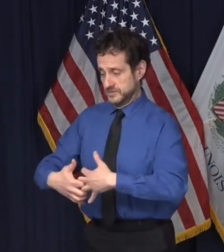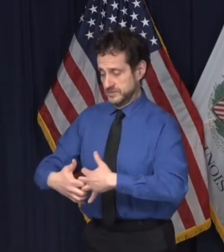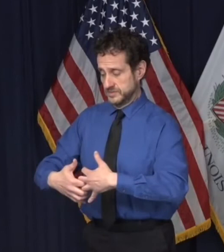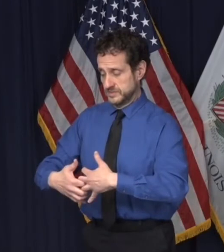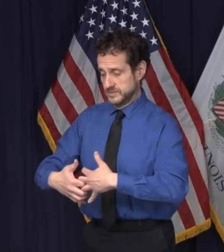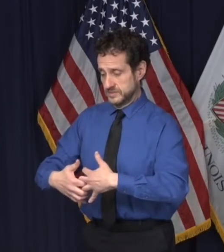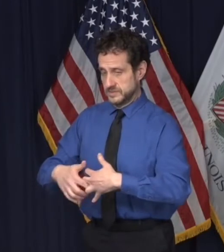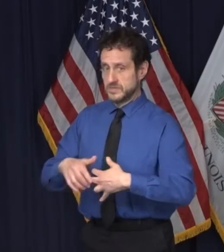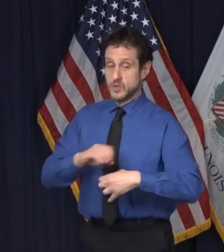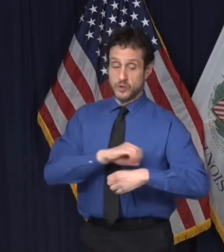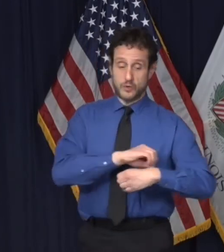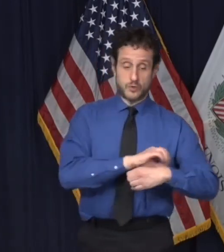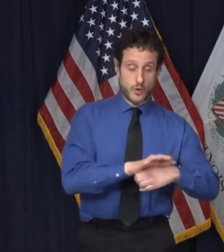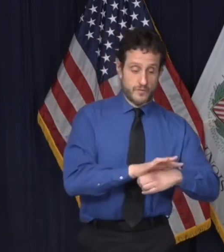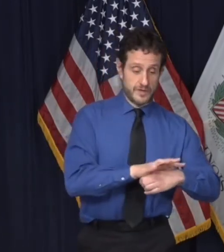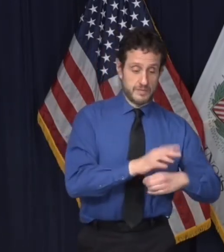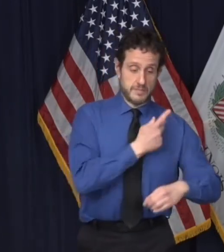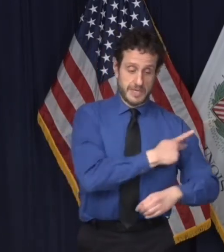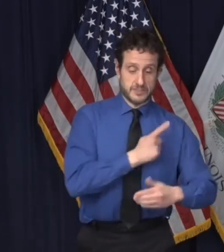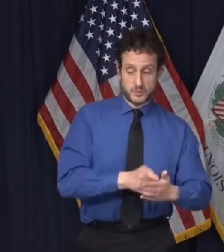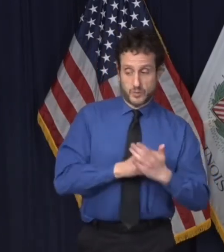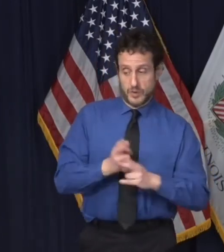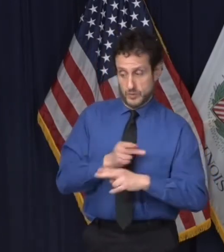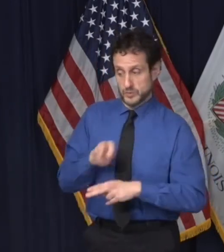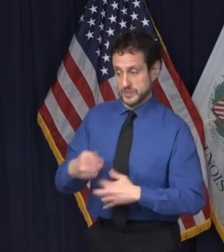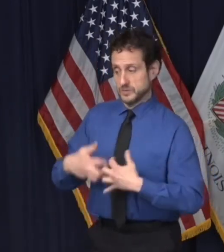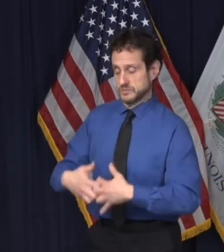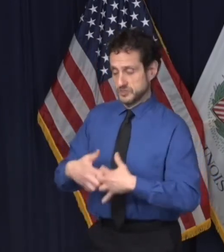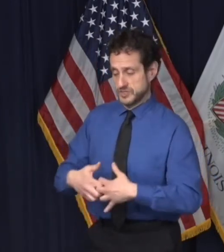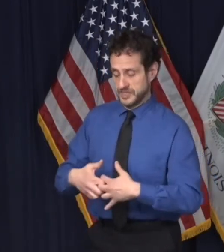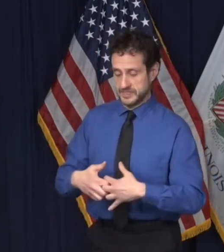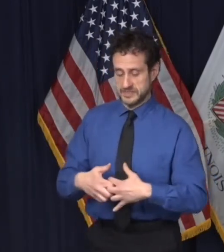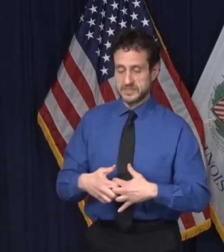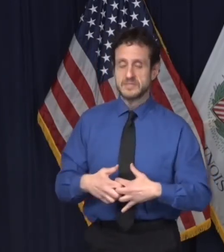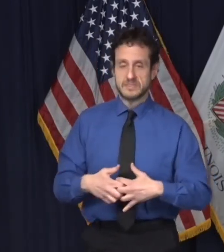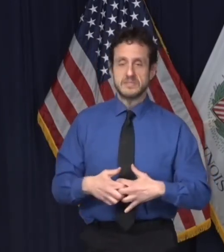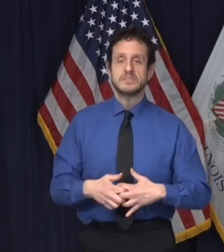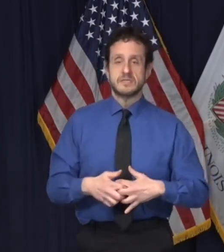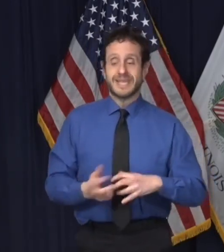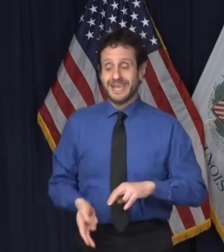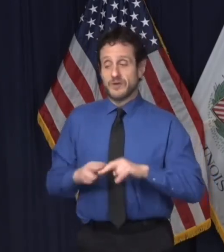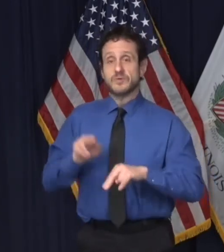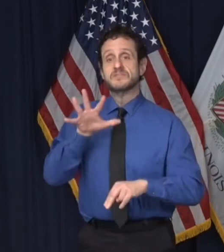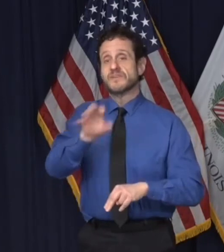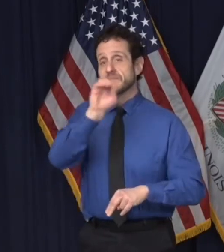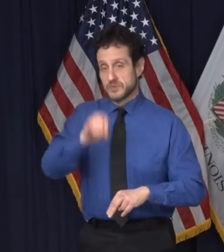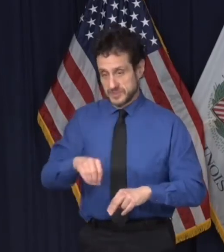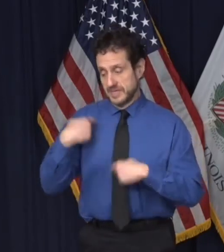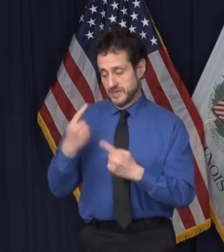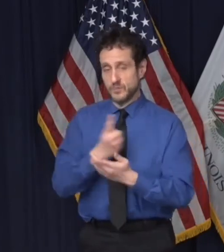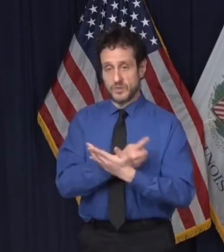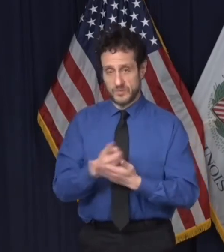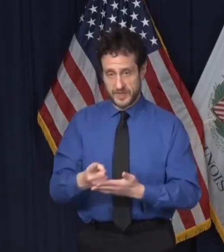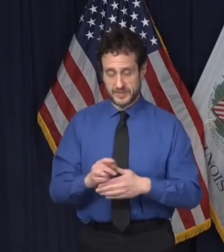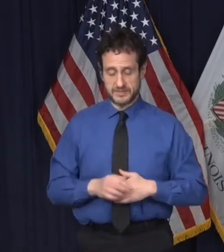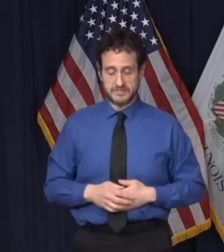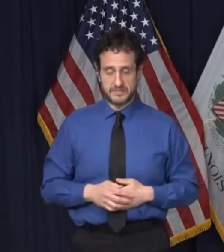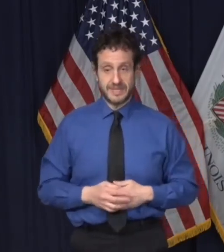PATIENTS AS A PERCENTAGE OF TOTAL VENTILATORS GREW FROM 24% TO 29%, A FIVE-POINT JUMP IN A